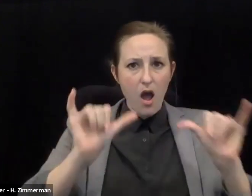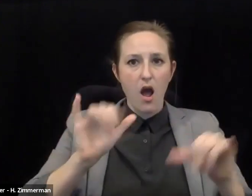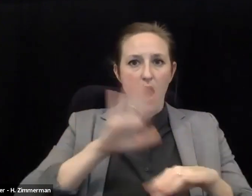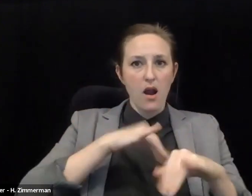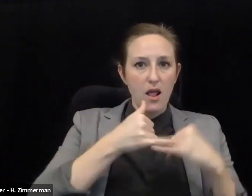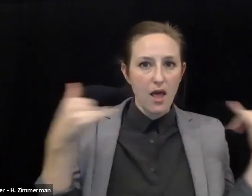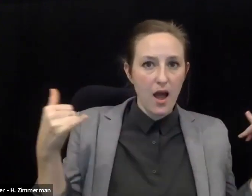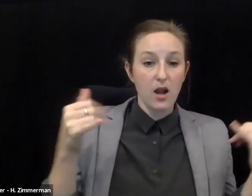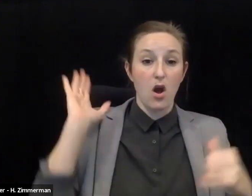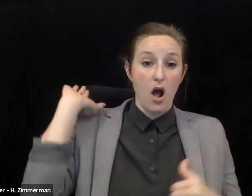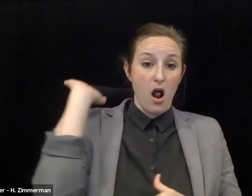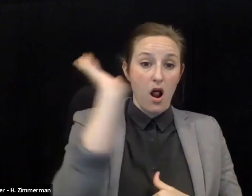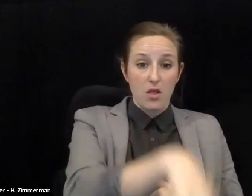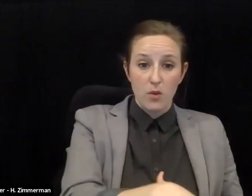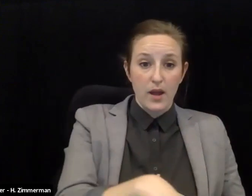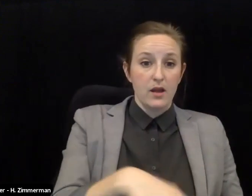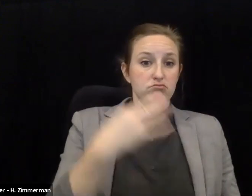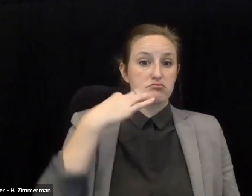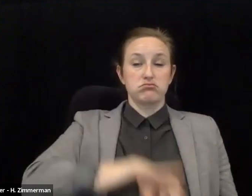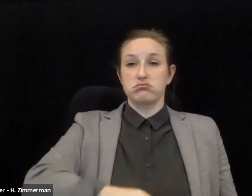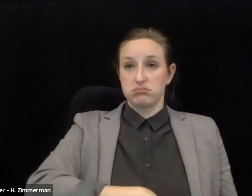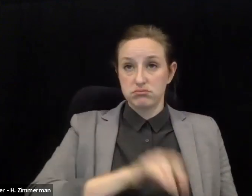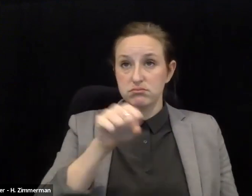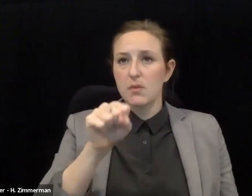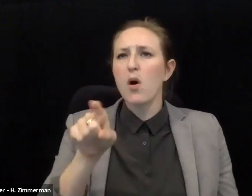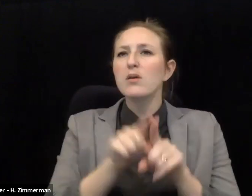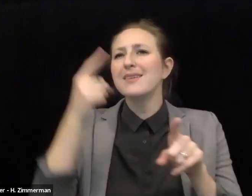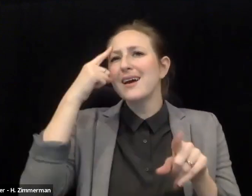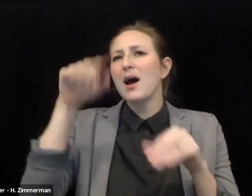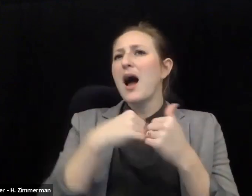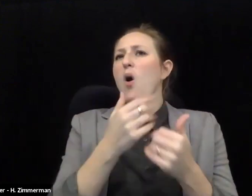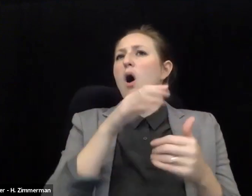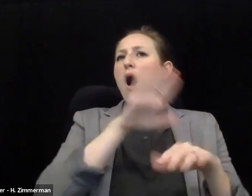programming, but also thinking ahead to how do we incorporate virtual elements into continued